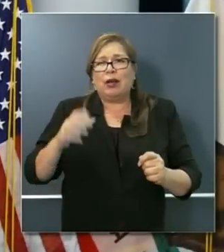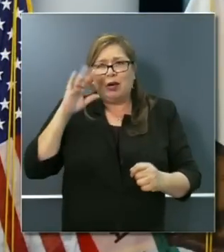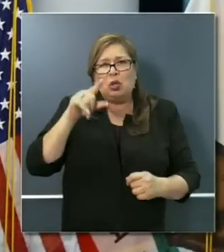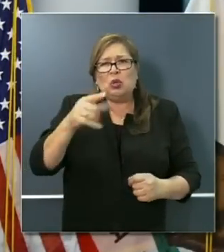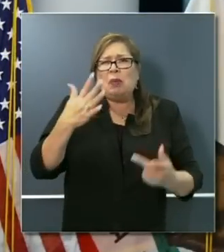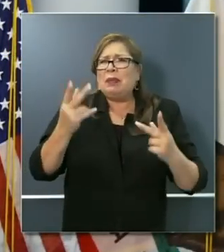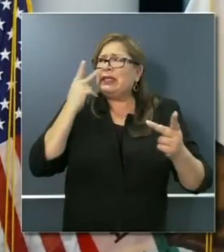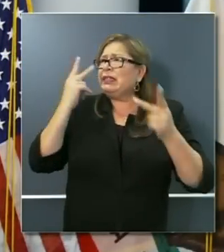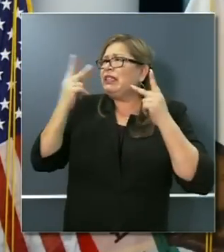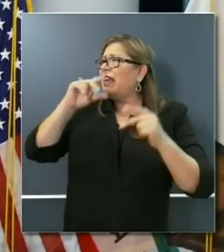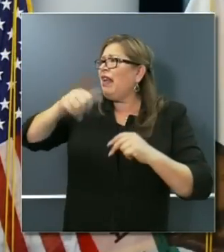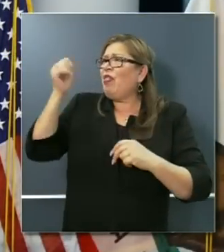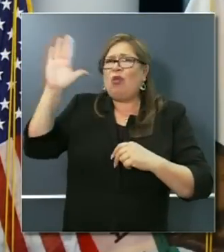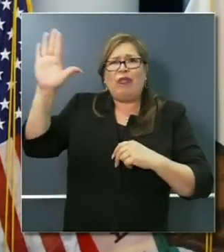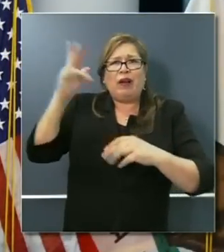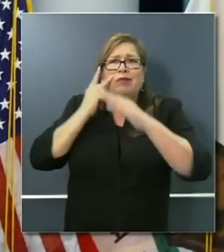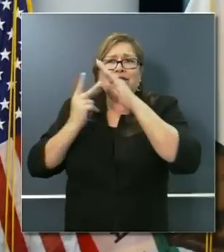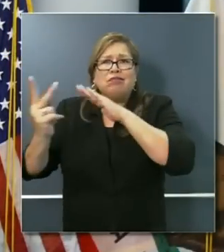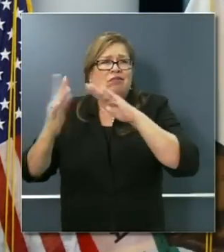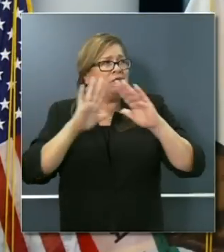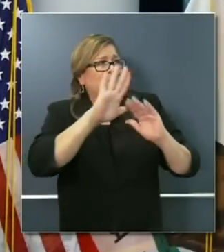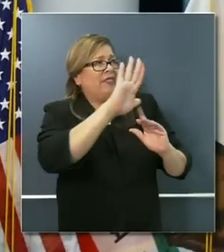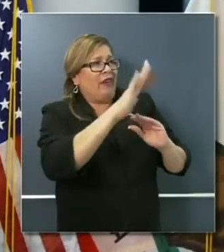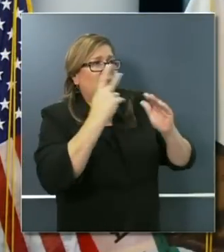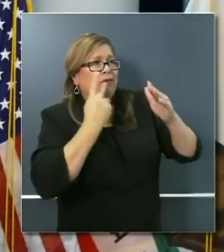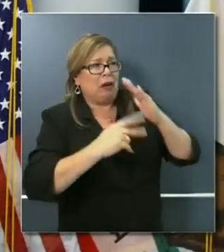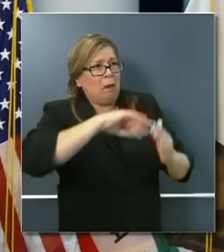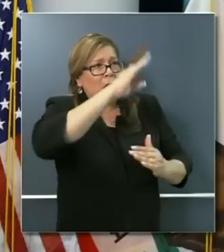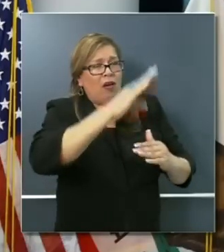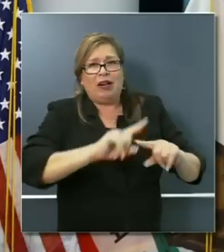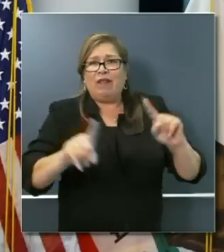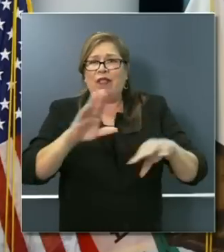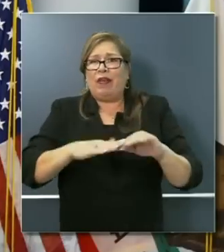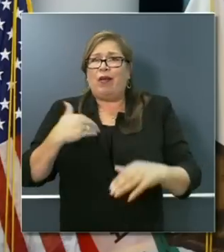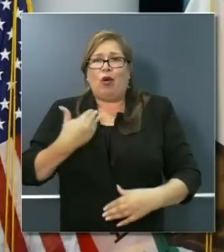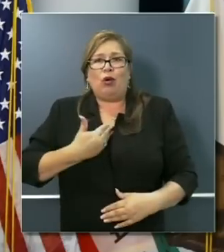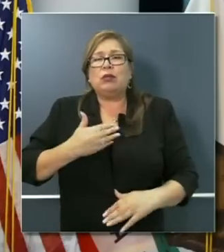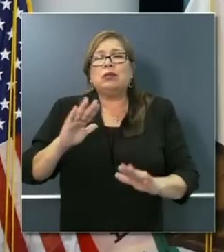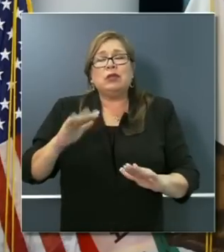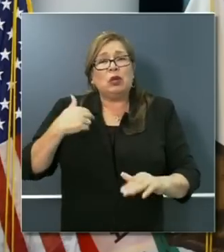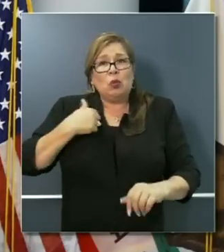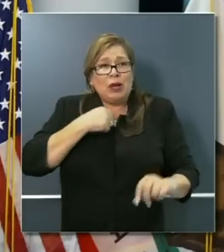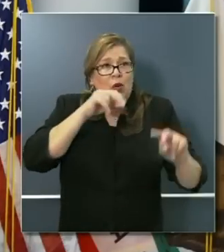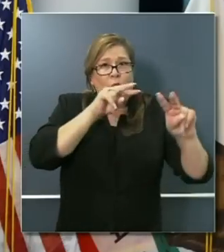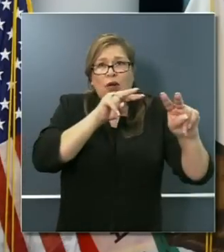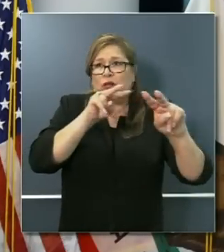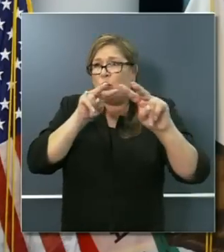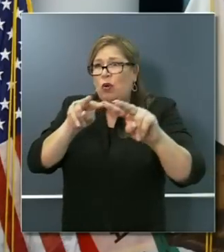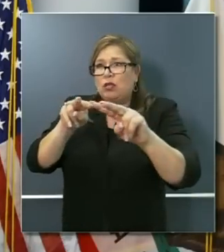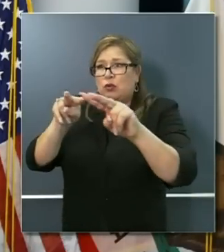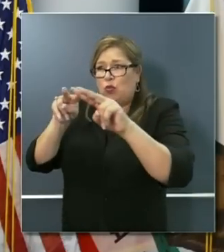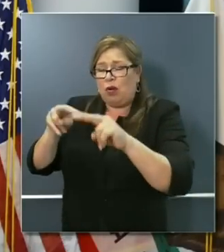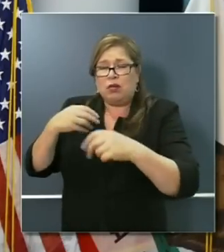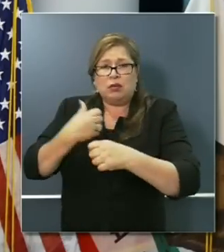WE ARE DOING ABOUT WHAT WE HAD HOPED AND EXPECTED. BECAUSE THESE MODEES ARE HIGHLY VARIABLE AND CHANGE EVERY SINGLE DAY AND THERE ARE A